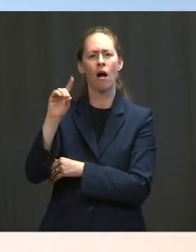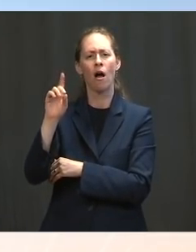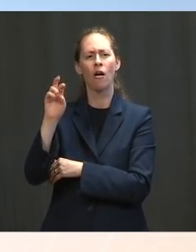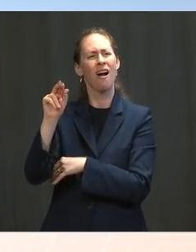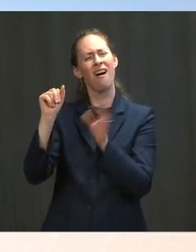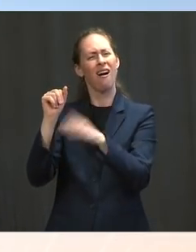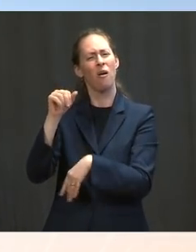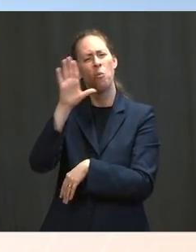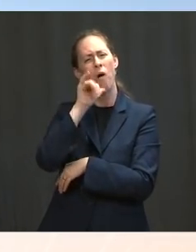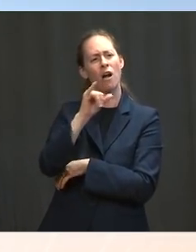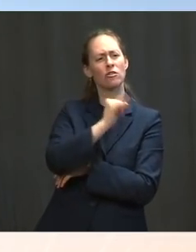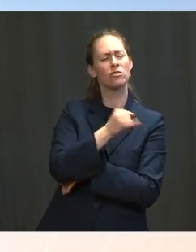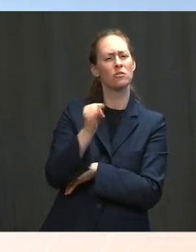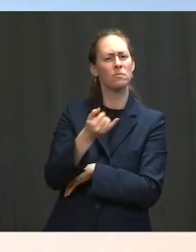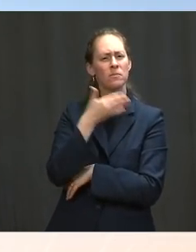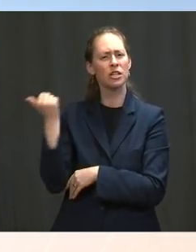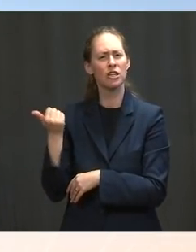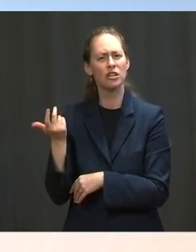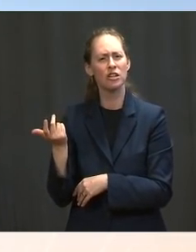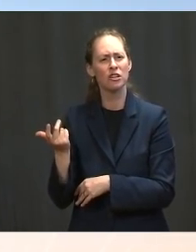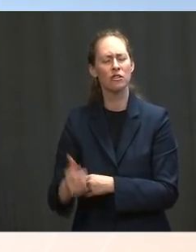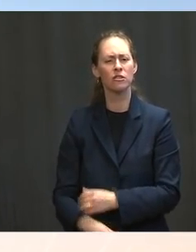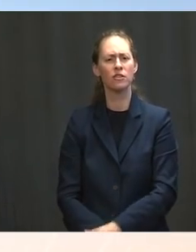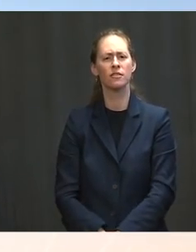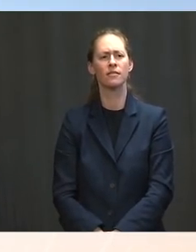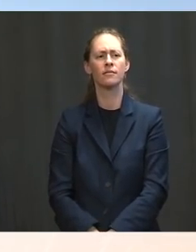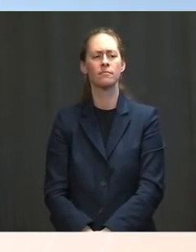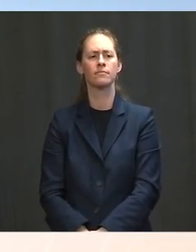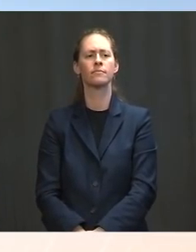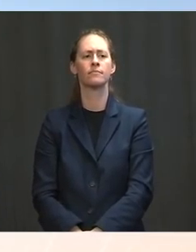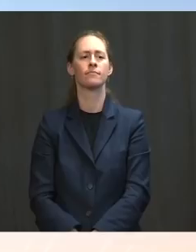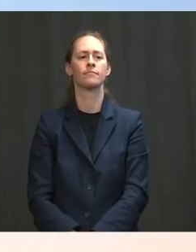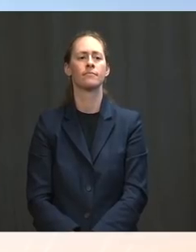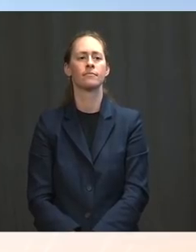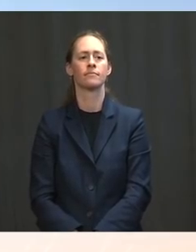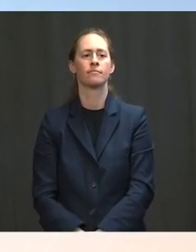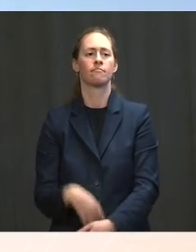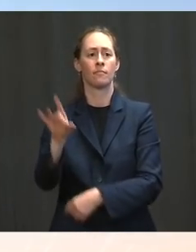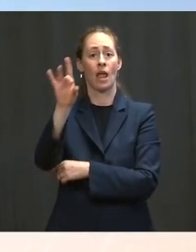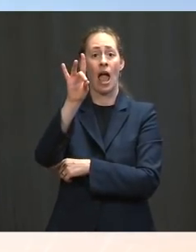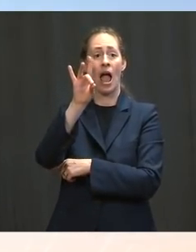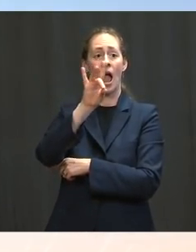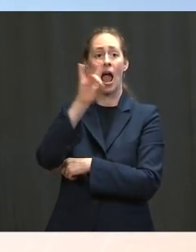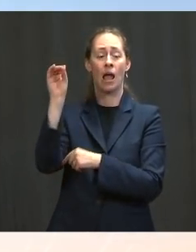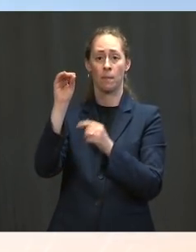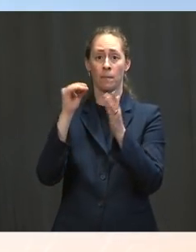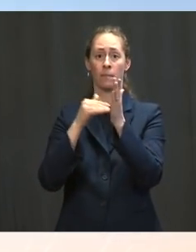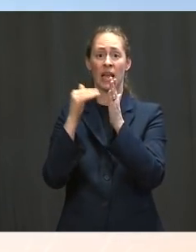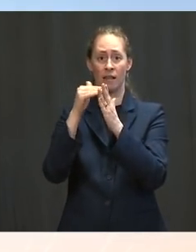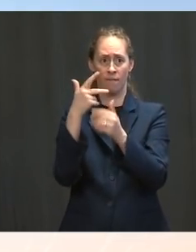Ms. Psaki: Sure. Well, first let me say that we have allocated all 80 million doses. And I would say what we have learned through the process